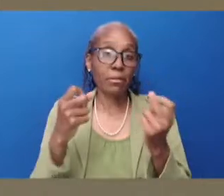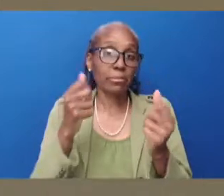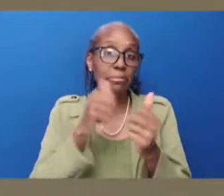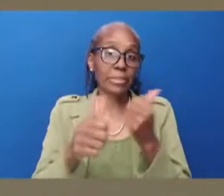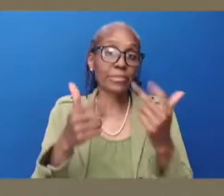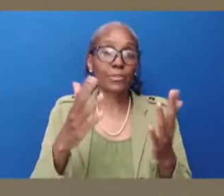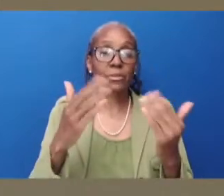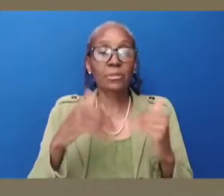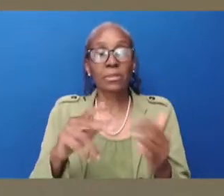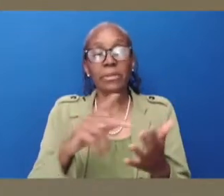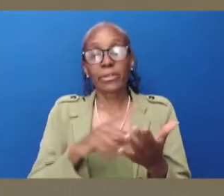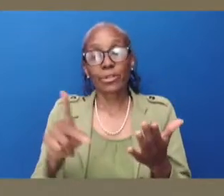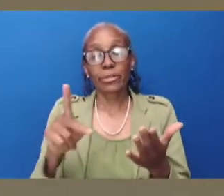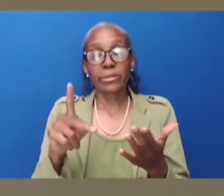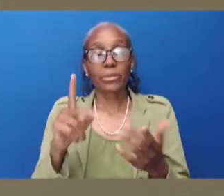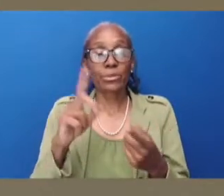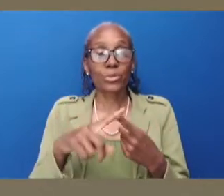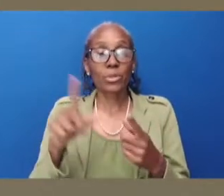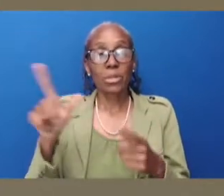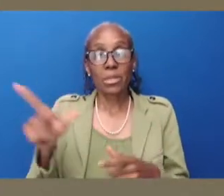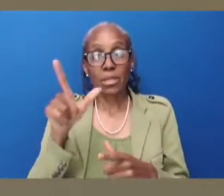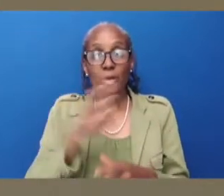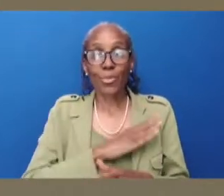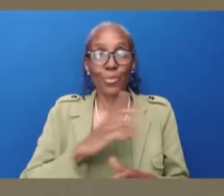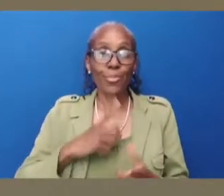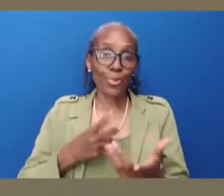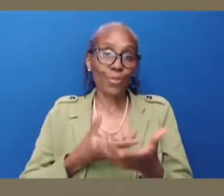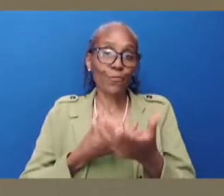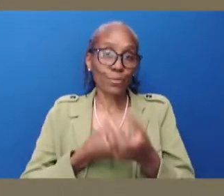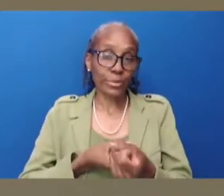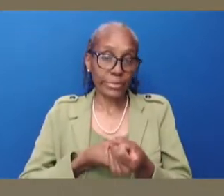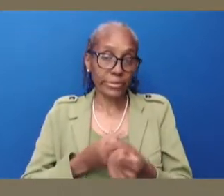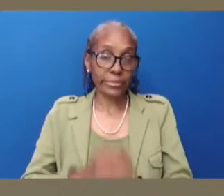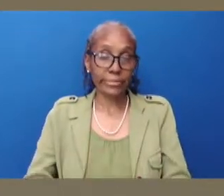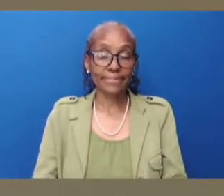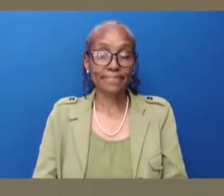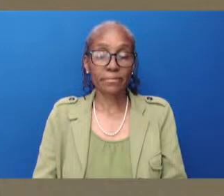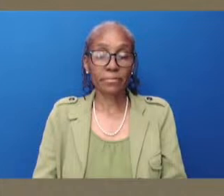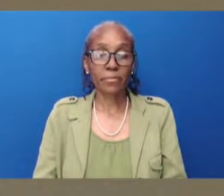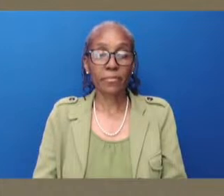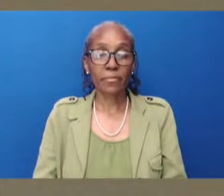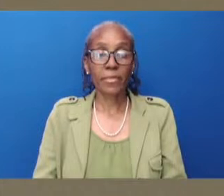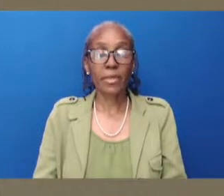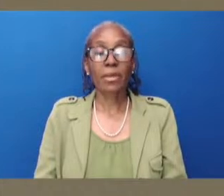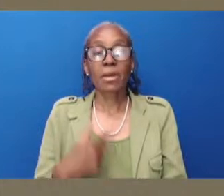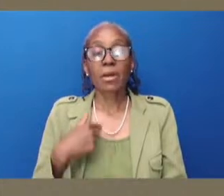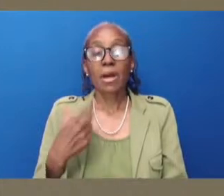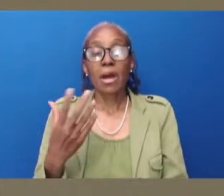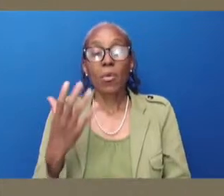ALL IN FAVOR, SAY AYE? OPPOSED? MADAM CLERK.